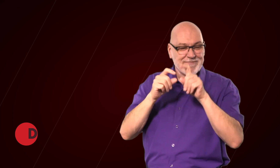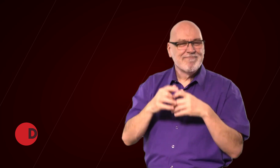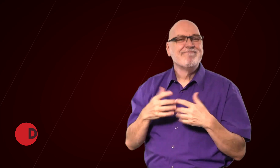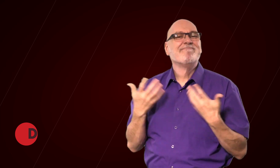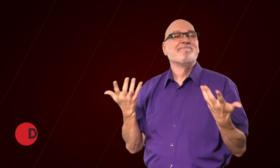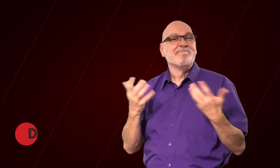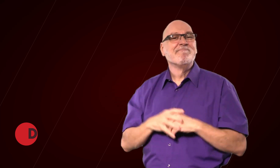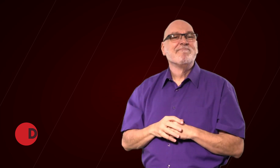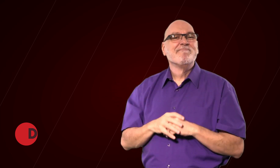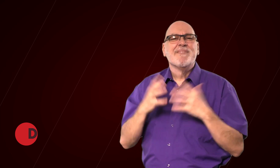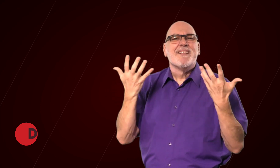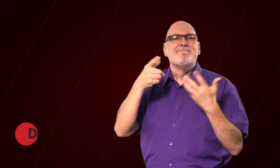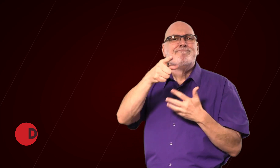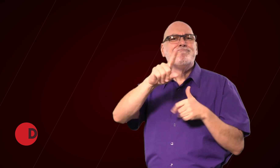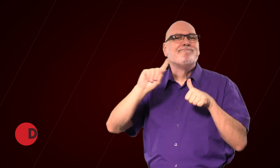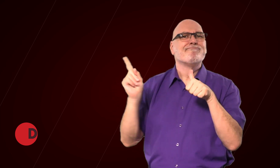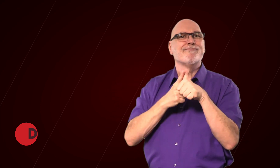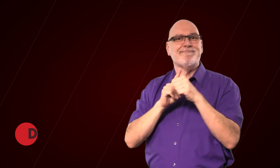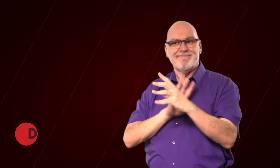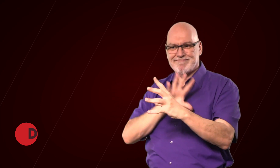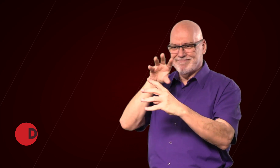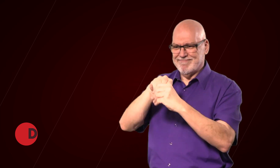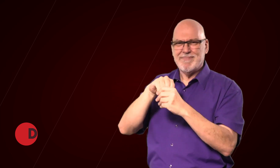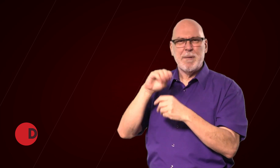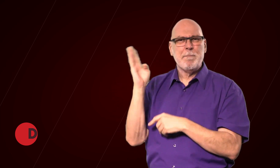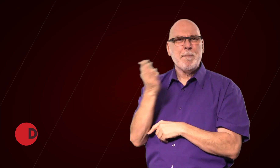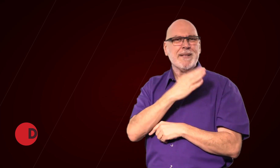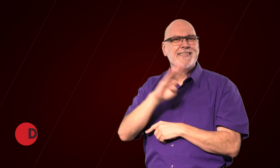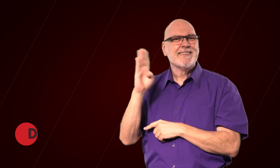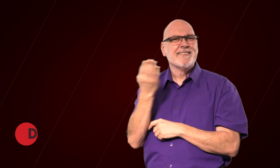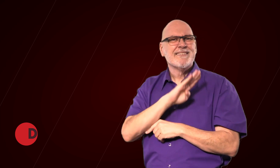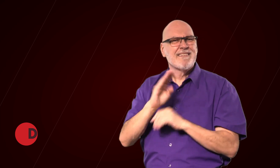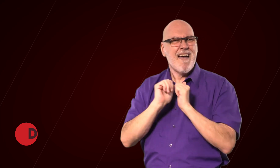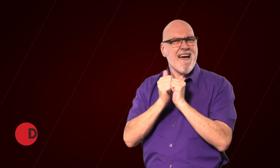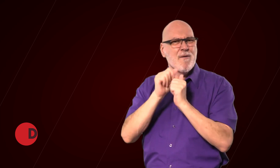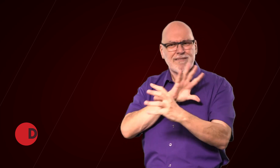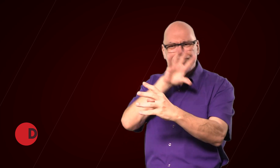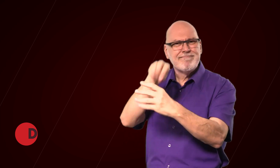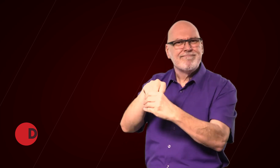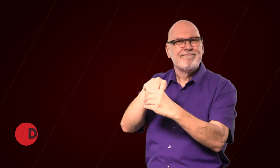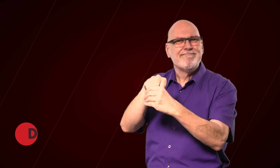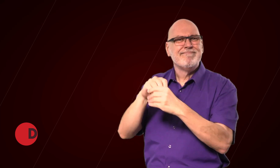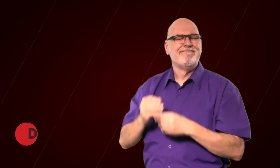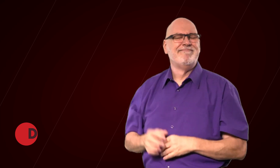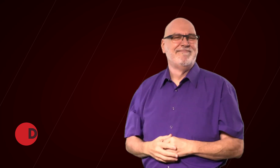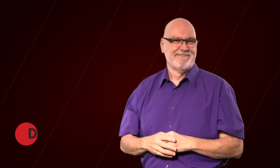How did you first get involved with badminton?